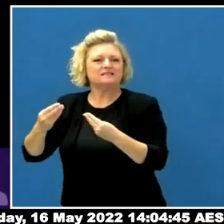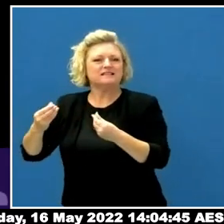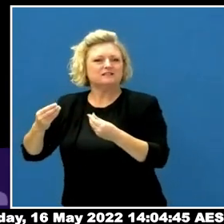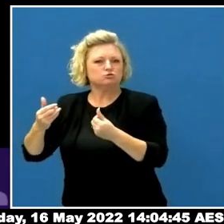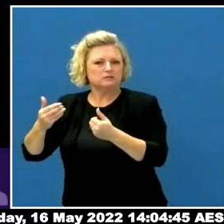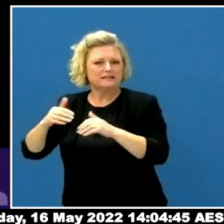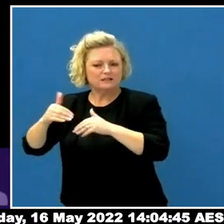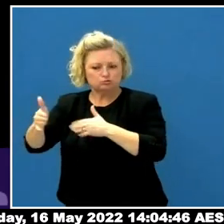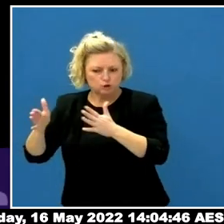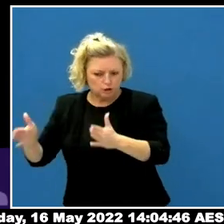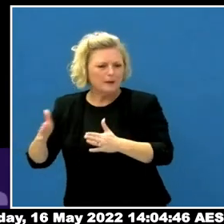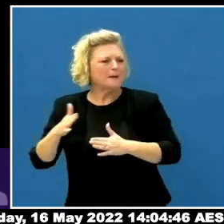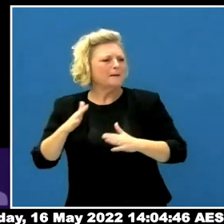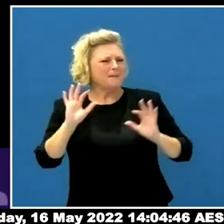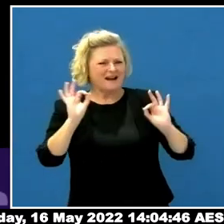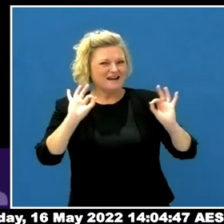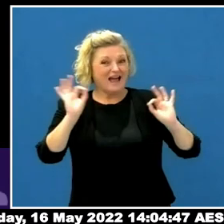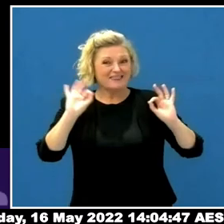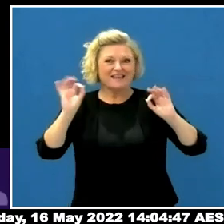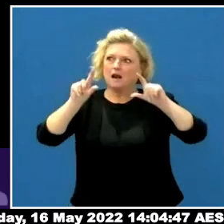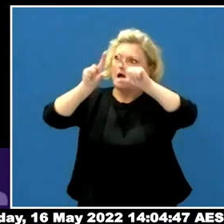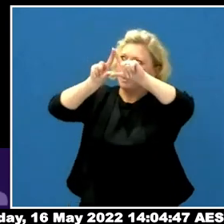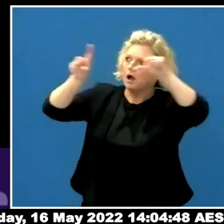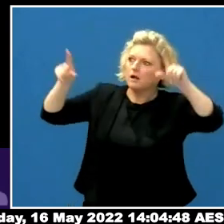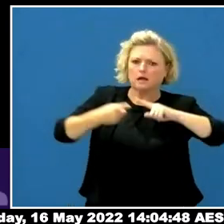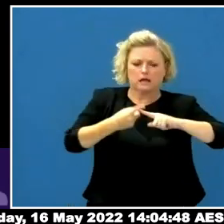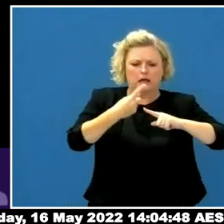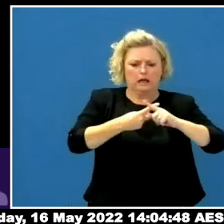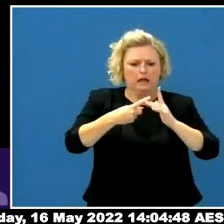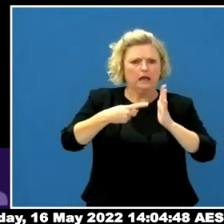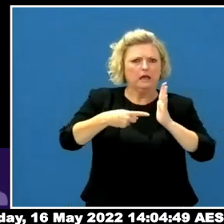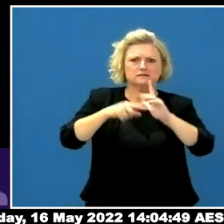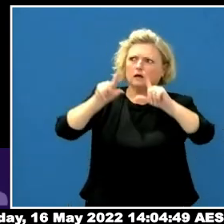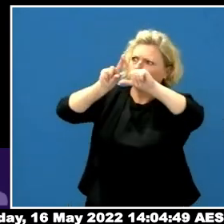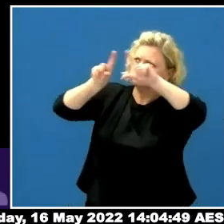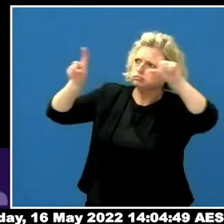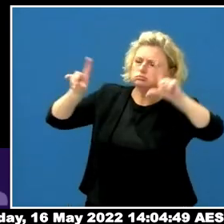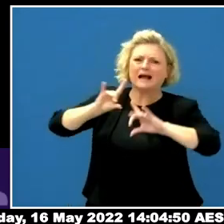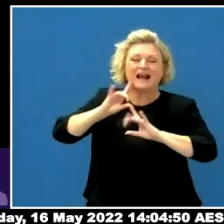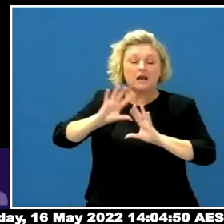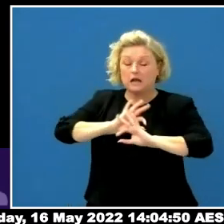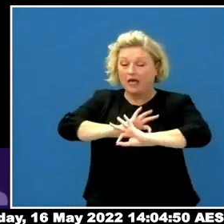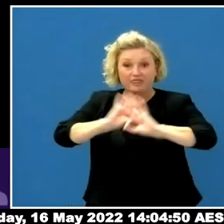There was no fire extinguishers.